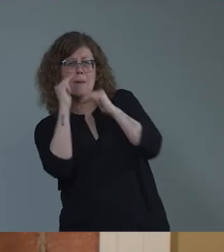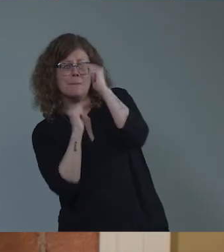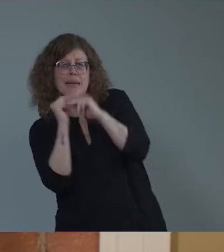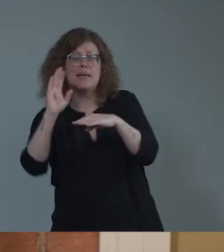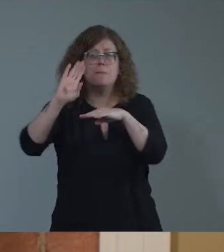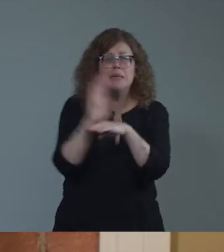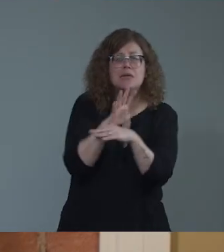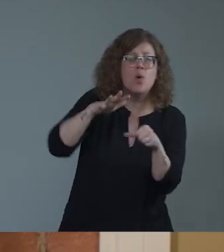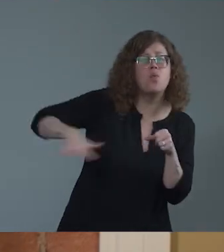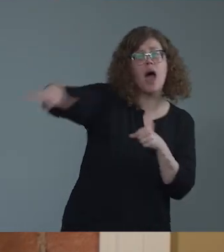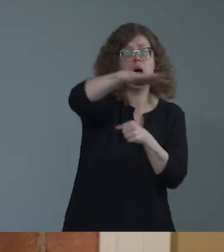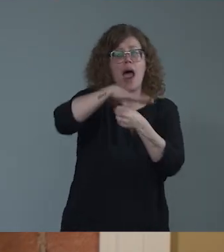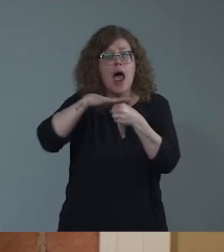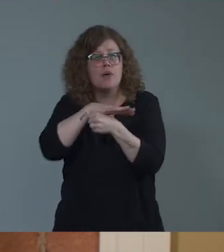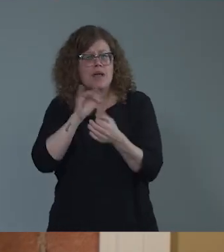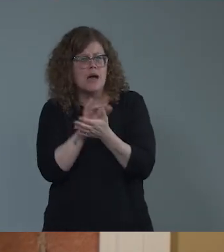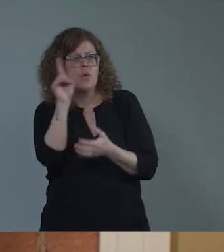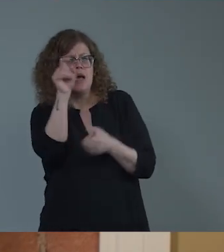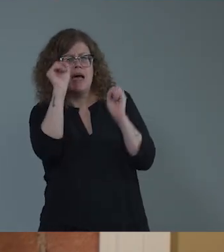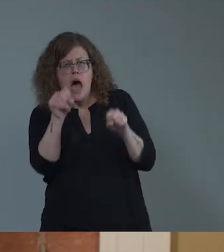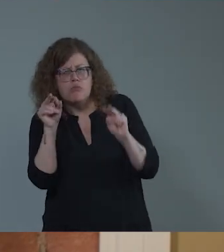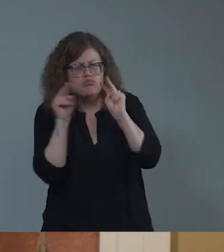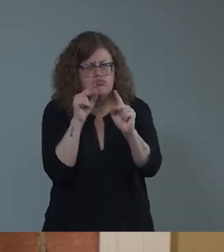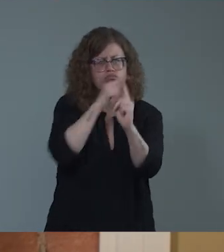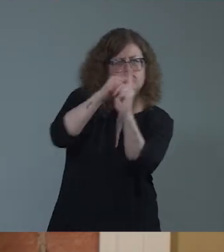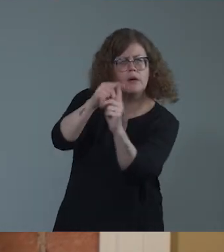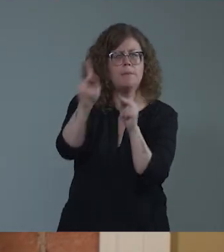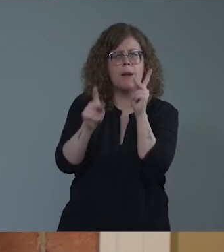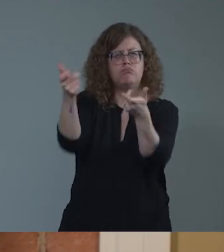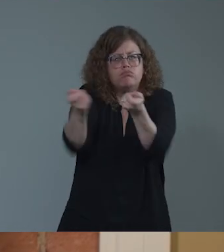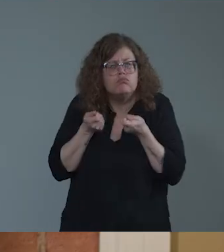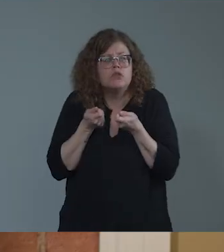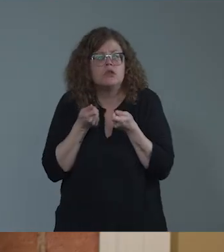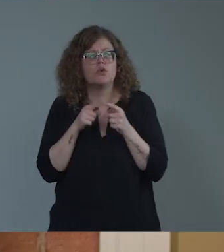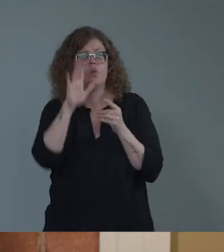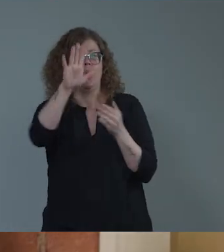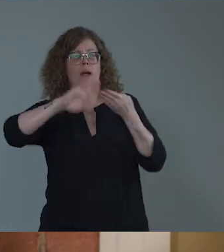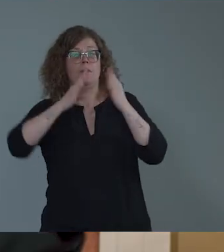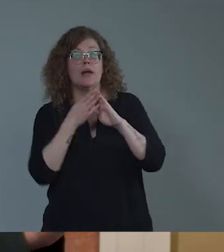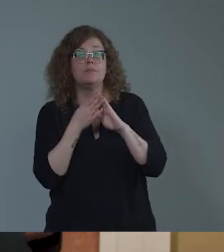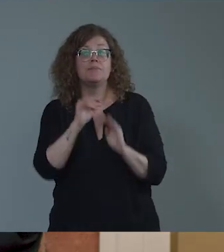where you can actually target people within your community. But if it's a bigger budget project, you're trying to attract people